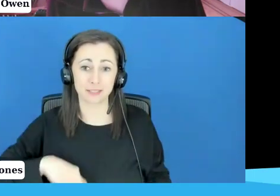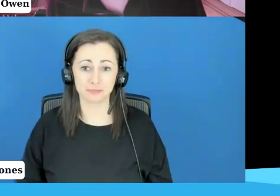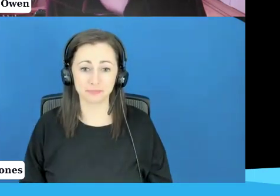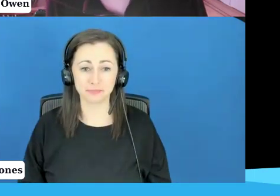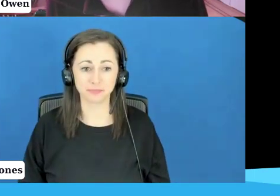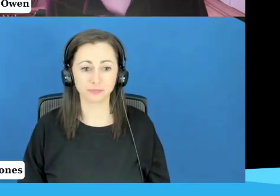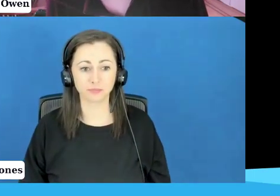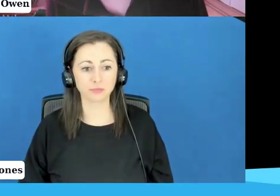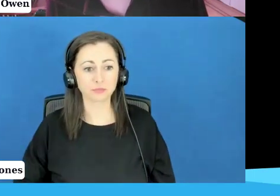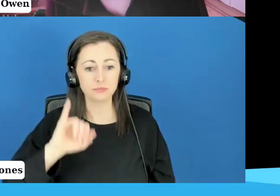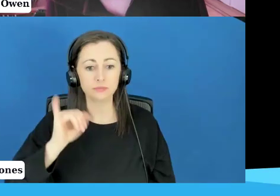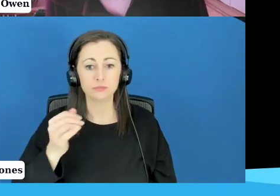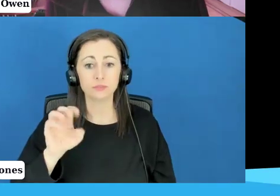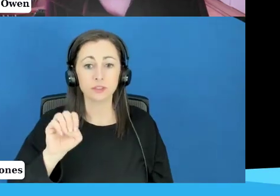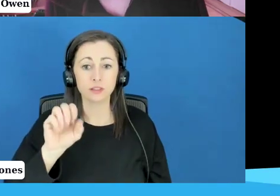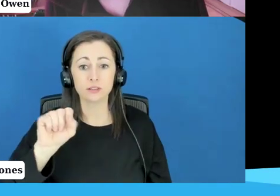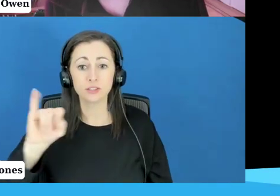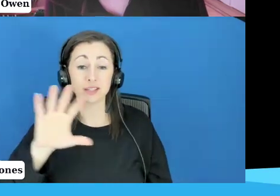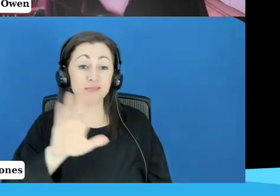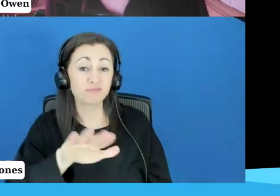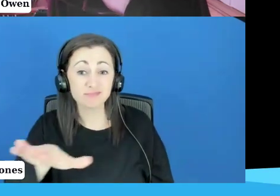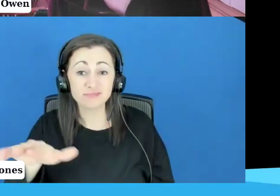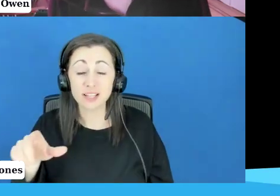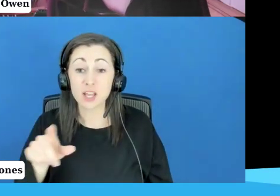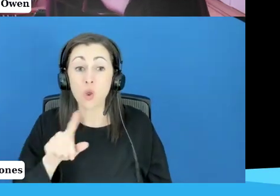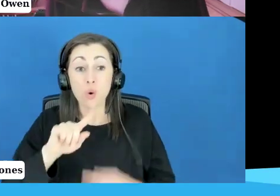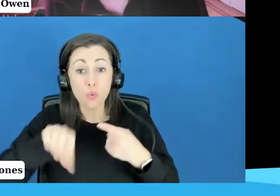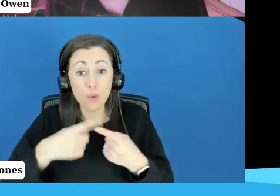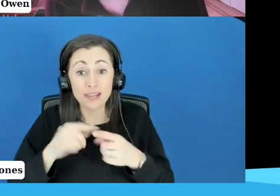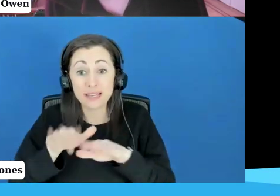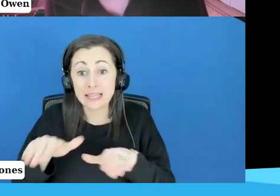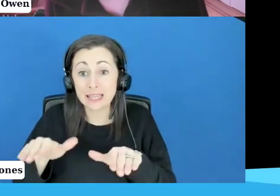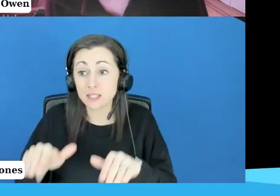You guys, it's so cute when your kids get old enough to run up to you